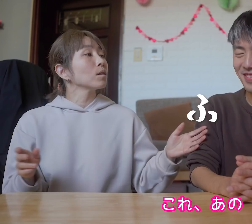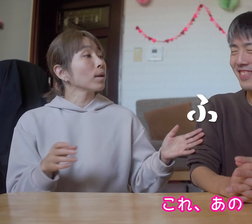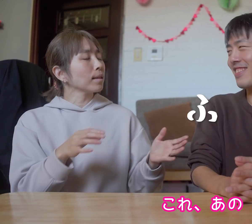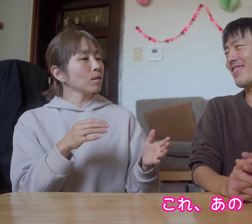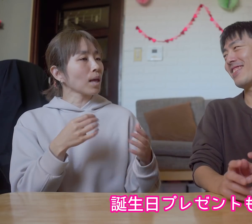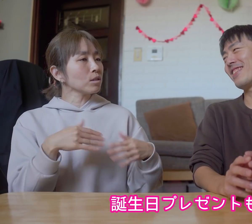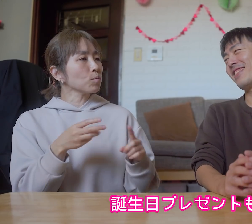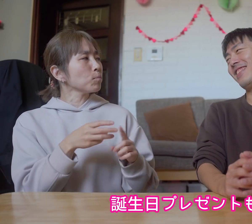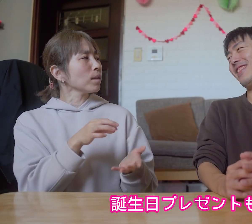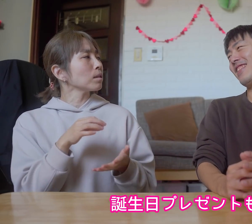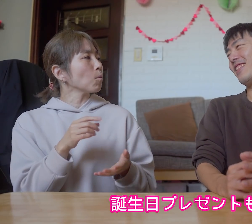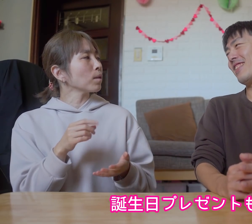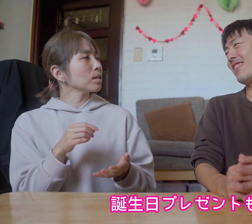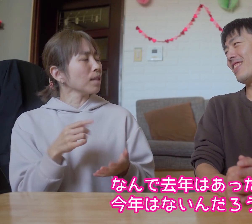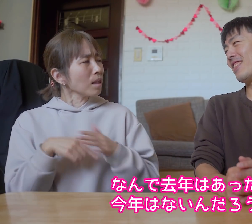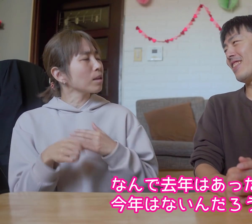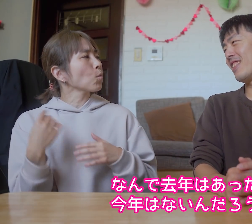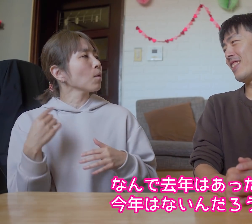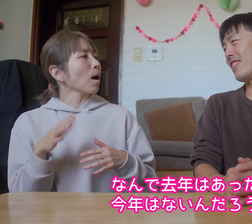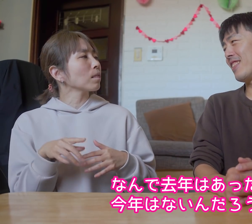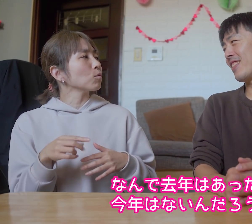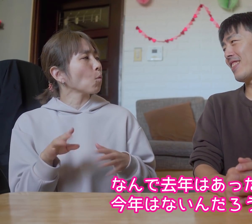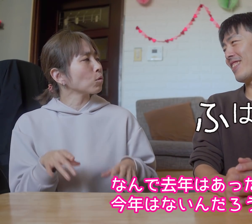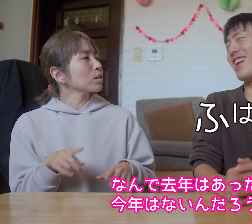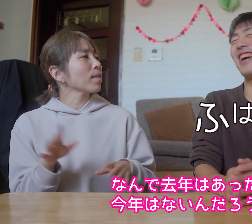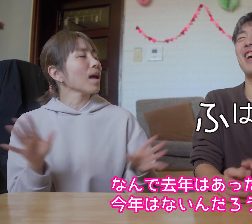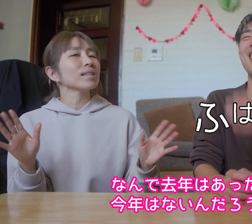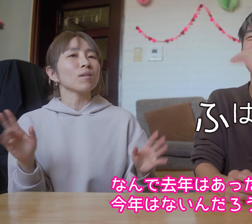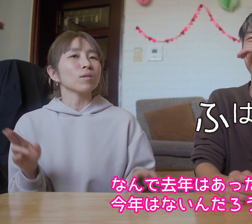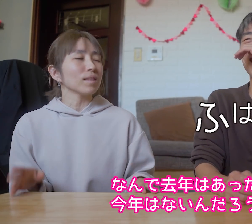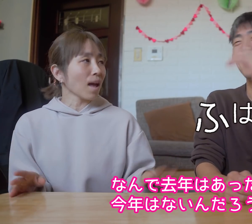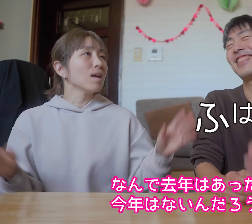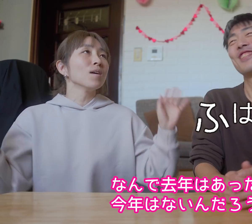(Mom)It's the same with birthday presents. (He doesn't give me a gift every year.) Like, last year he gave me a present, but why no present this year?